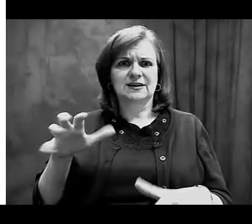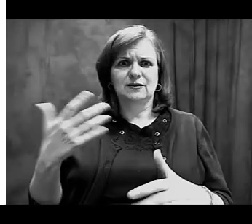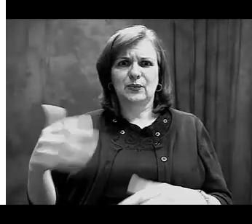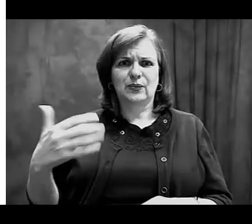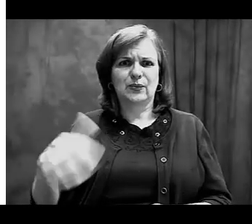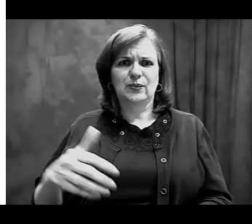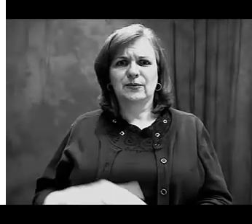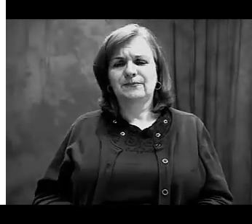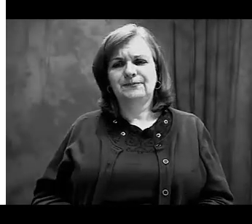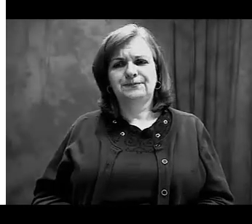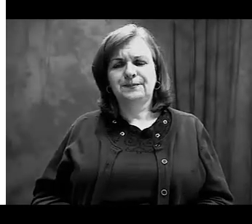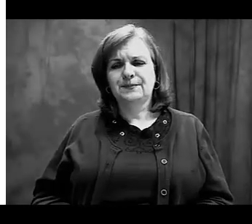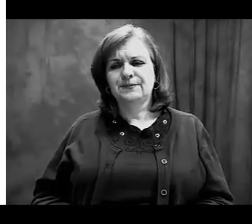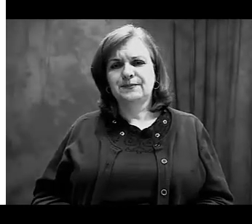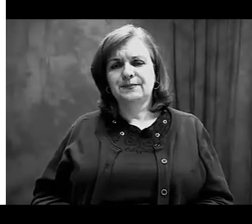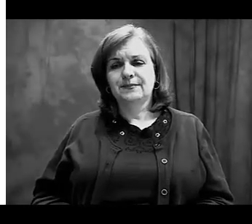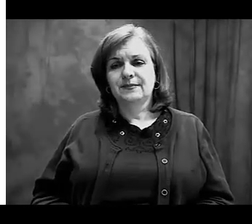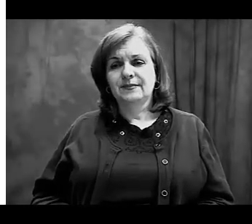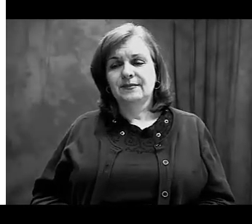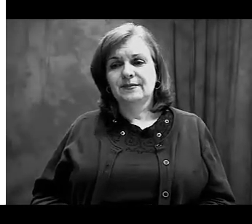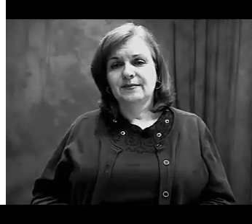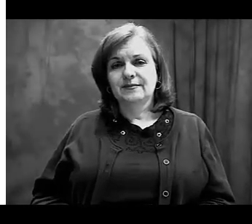thats staggering!!